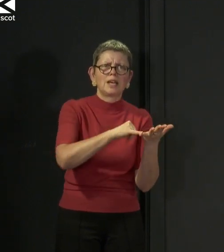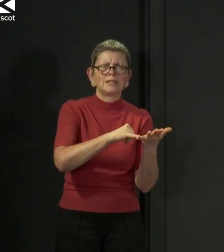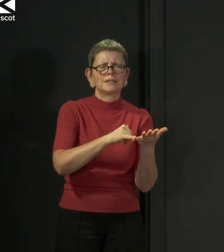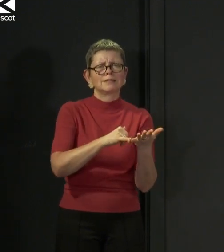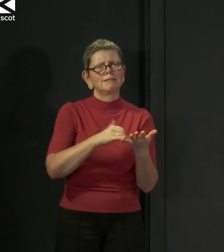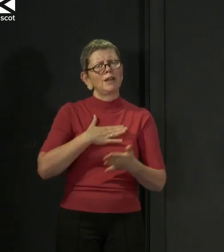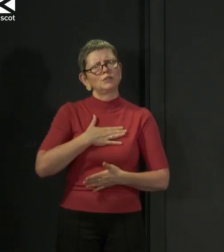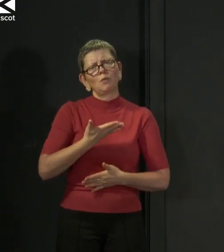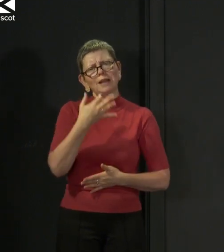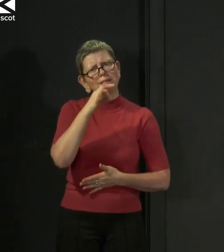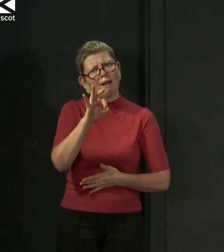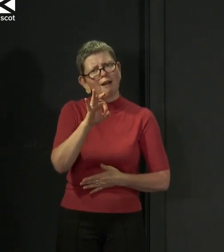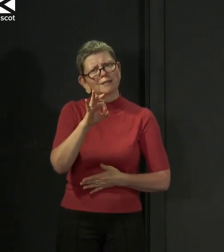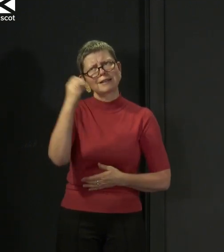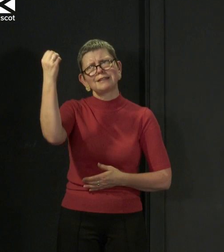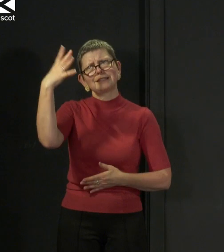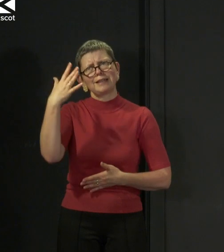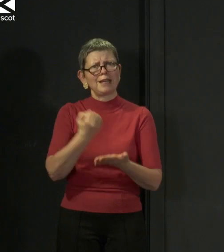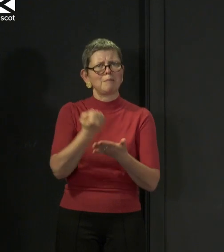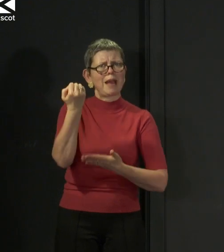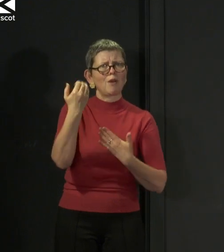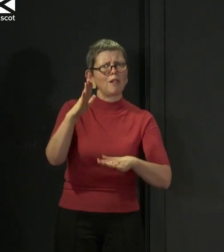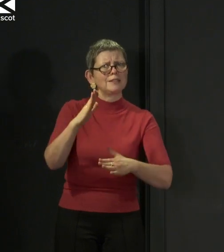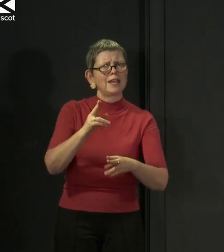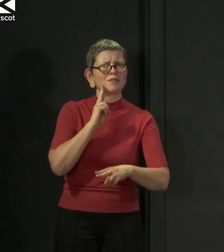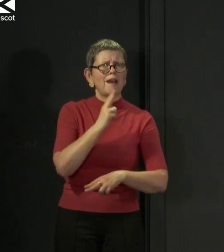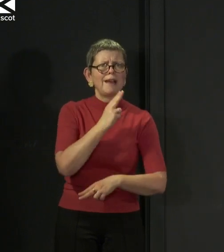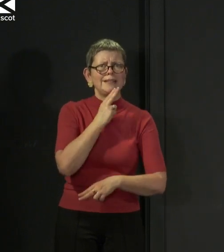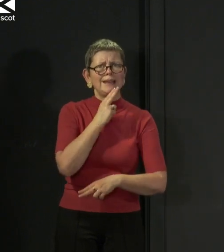when the sun is shining, to have to stay at home for longer, but I am doing so because